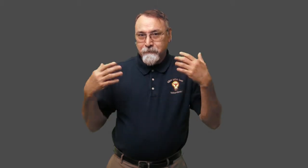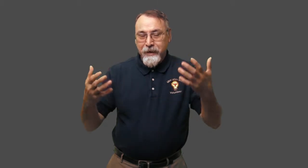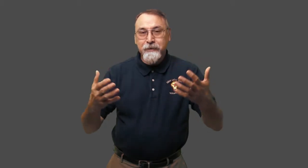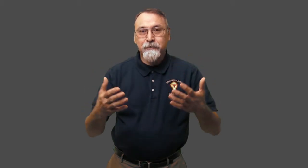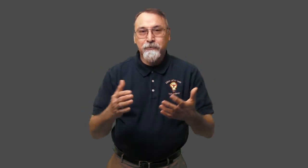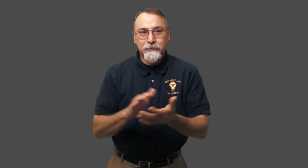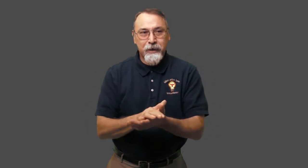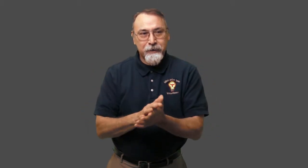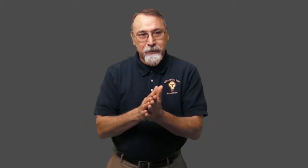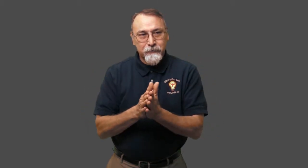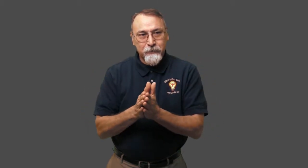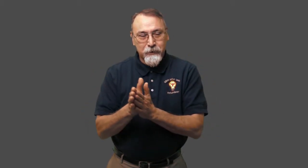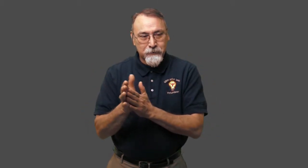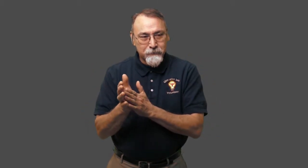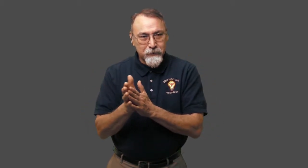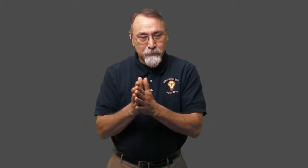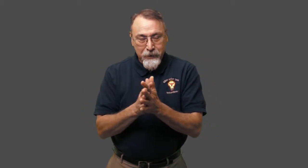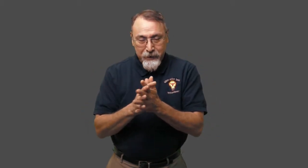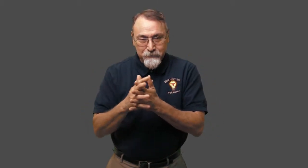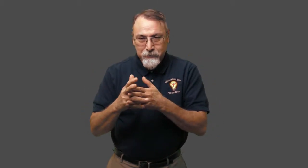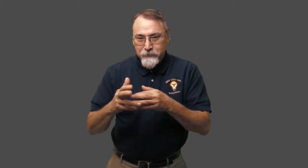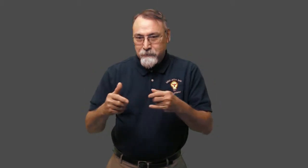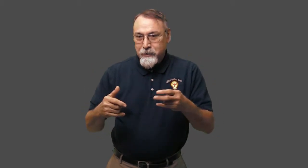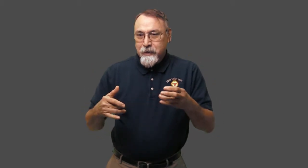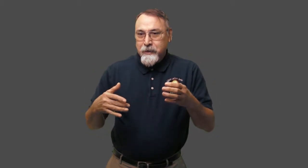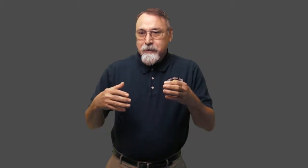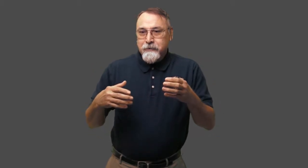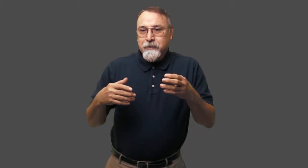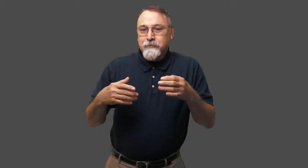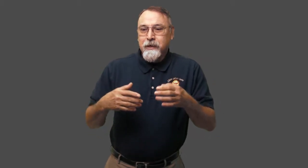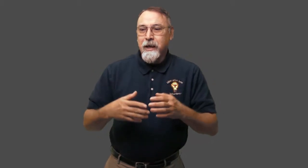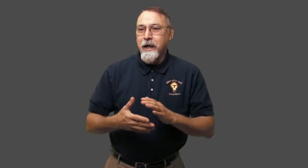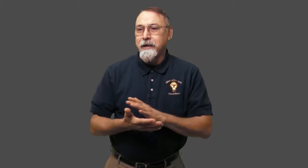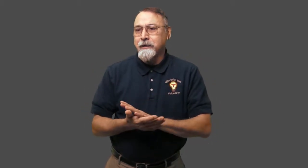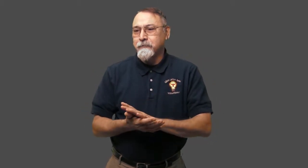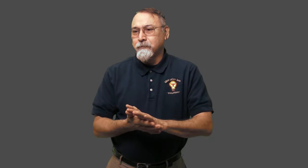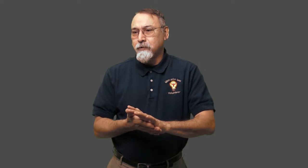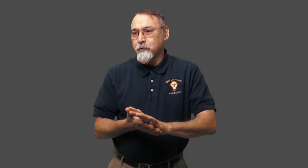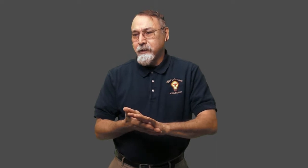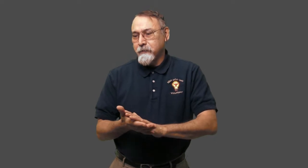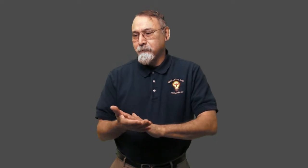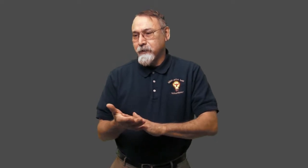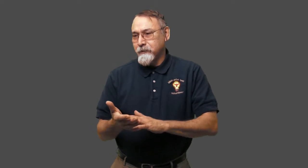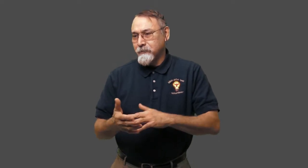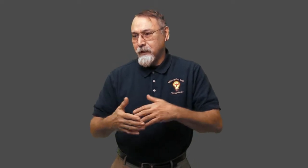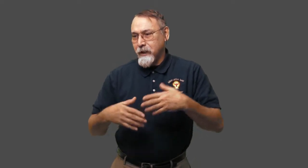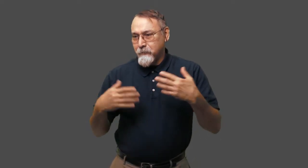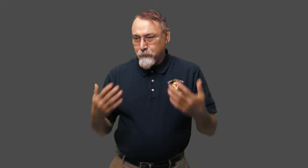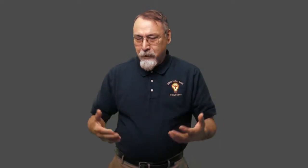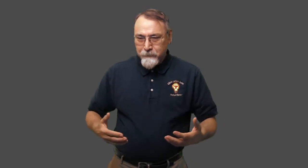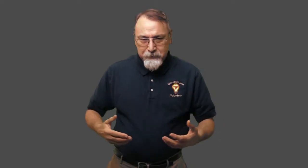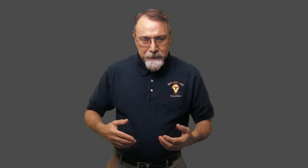advantage that SQL Developer has because there’s a lot of GUI interface, a lot of prompting,